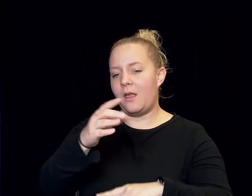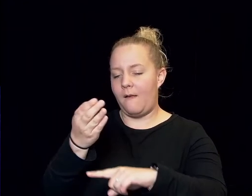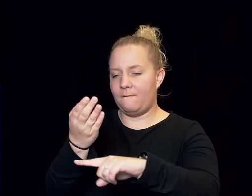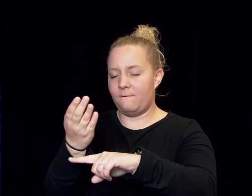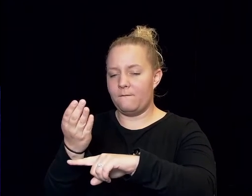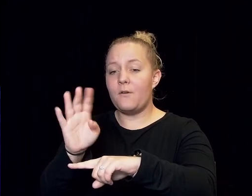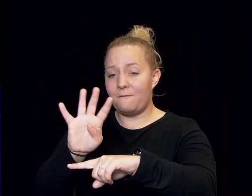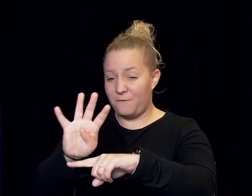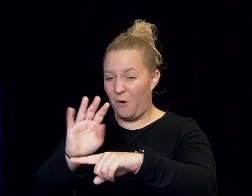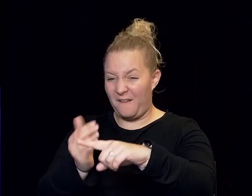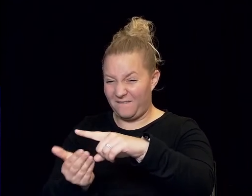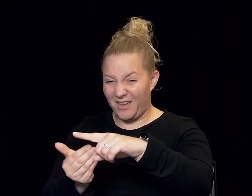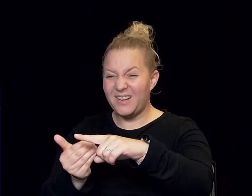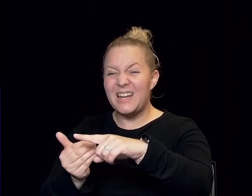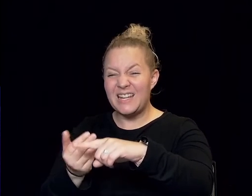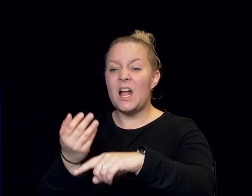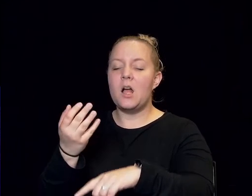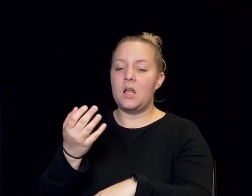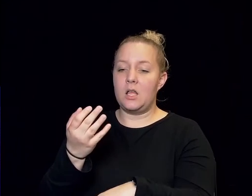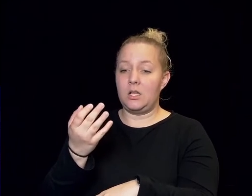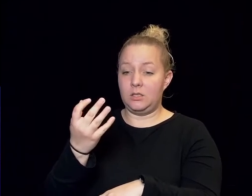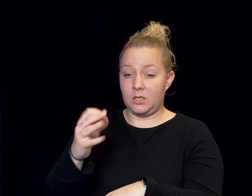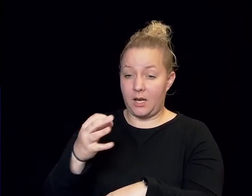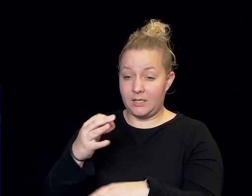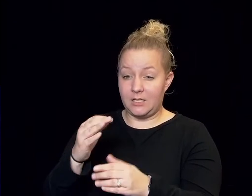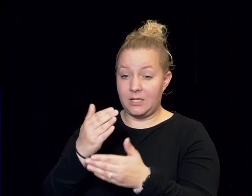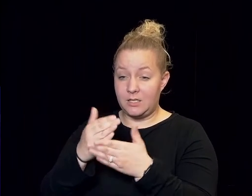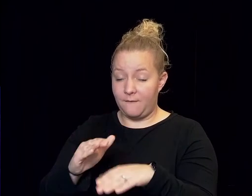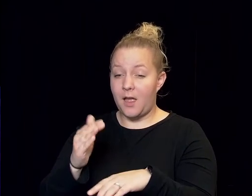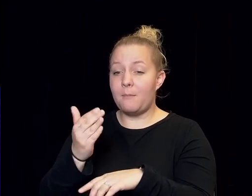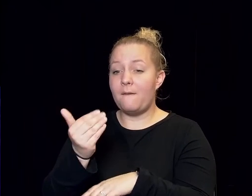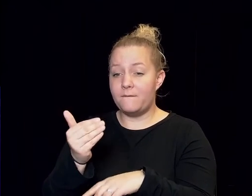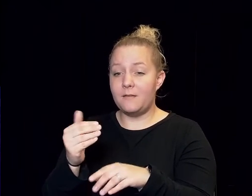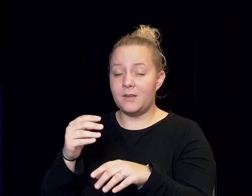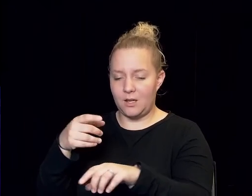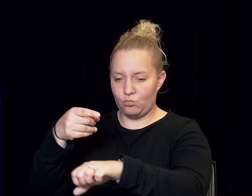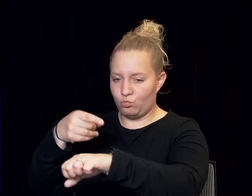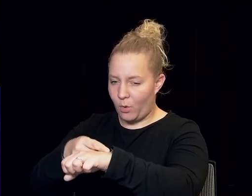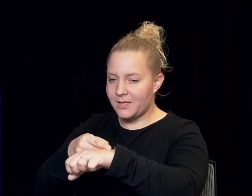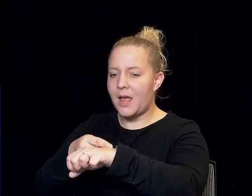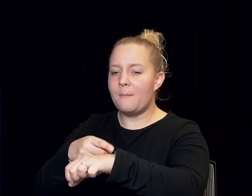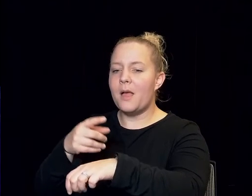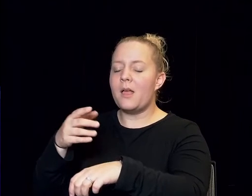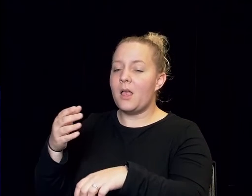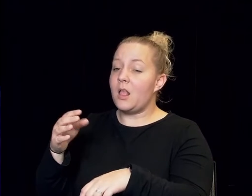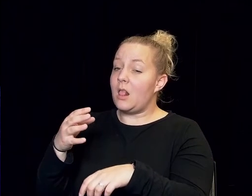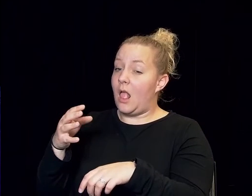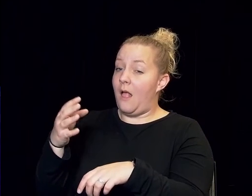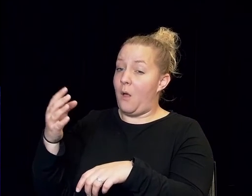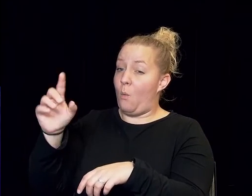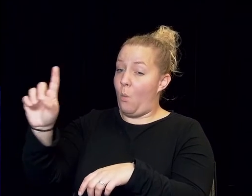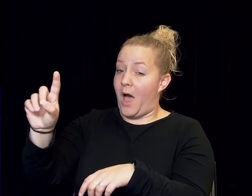19 divided by 15. It goes in 1 time. 15 with a remainder of 4. So, 1 and 4/15.